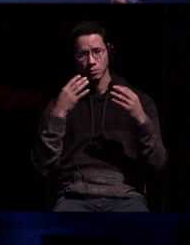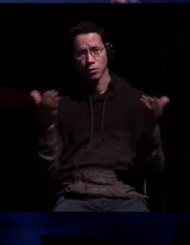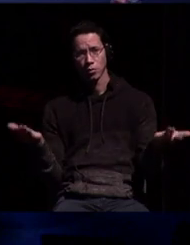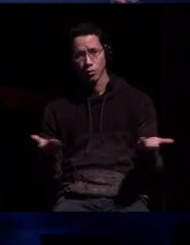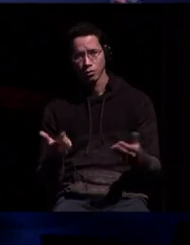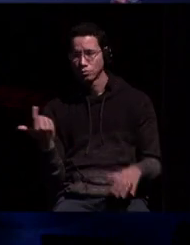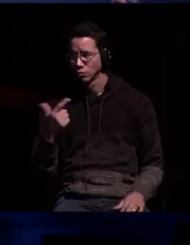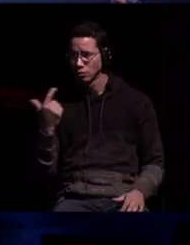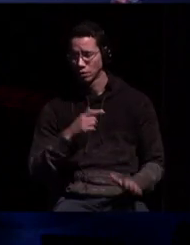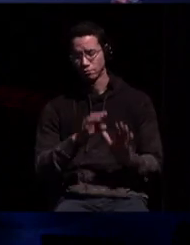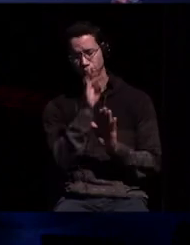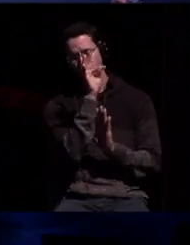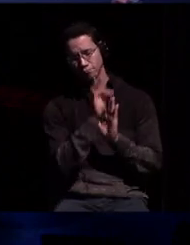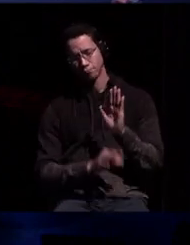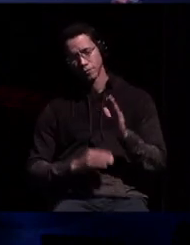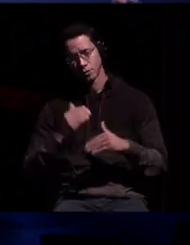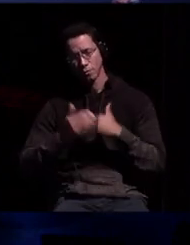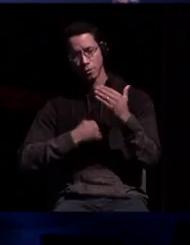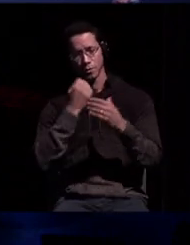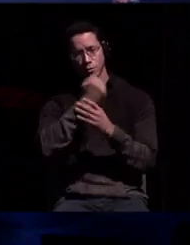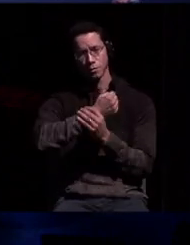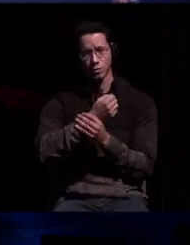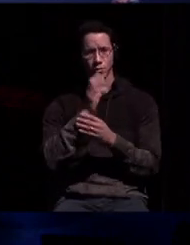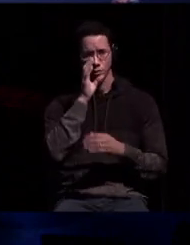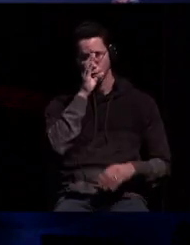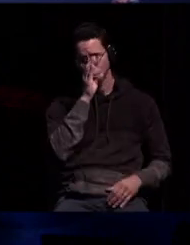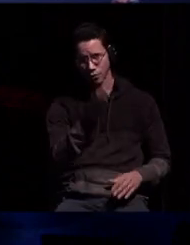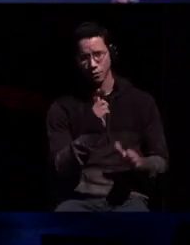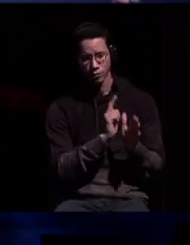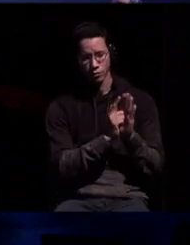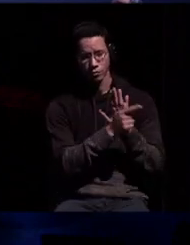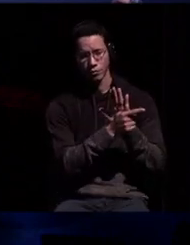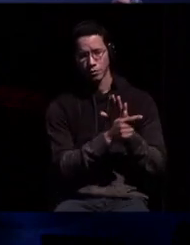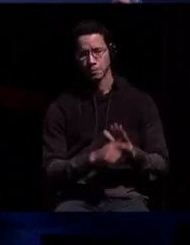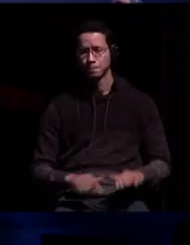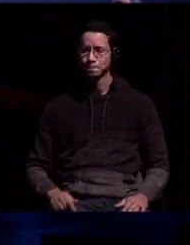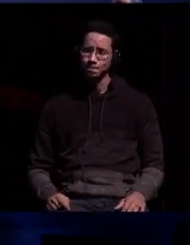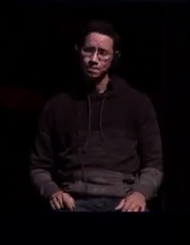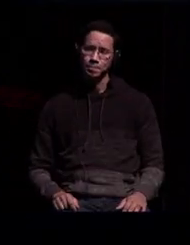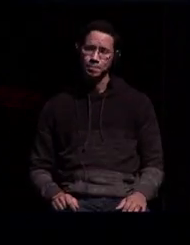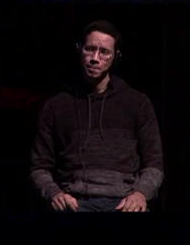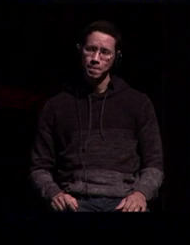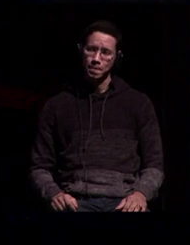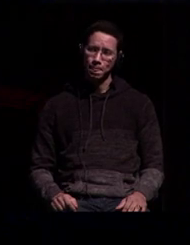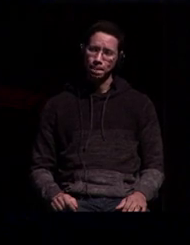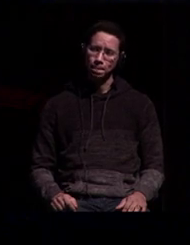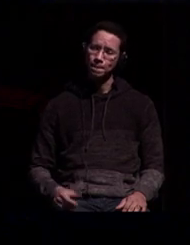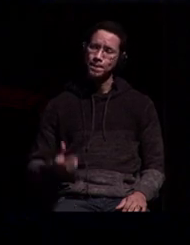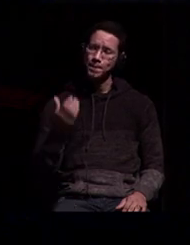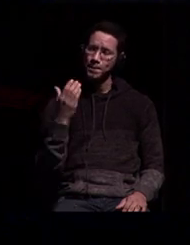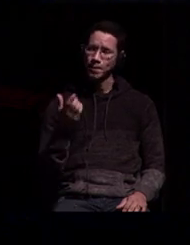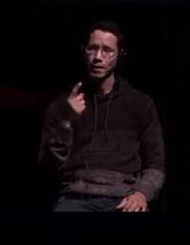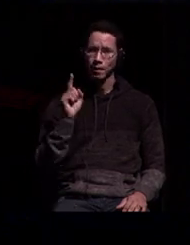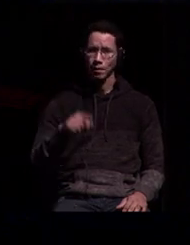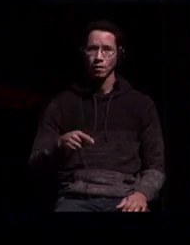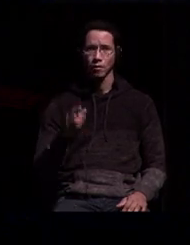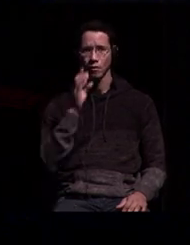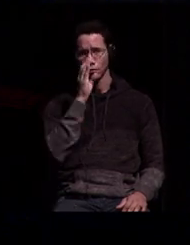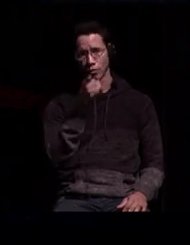of sustainable development from a gender perspective. Sustainable development based on gender perspective is not having more women than men. Sustainable development